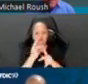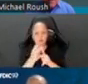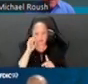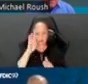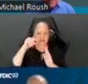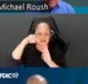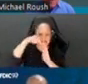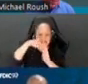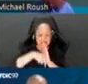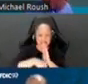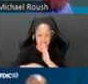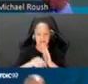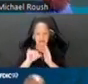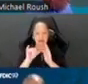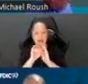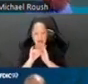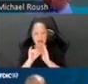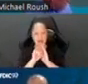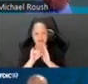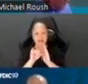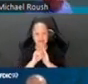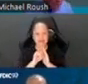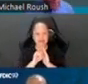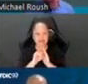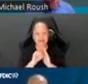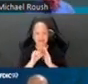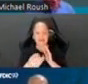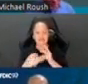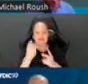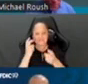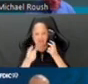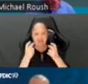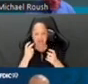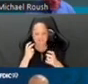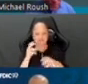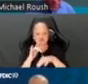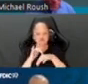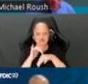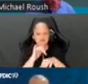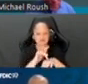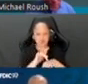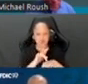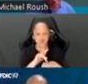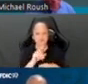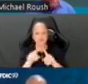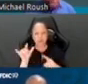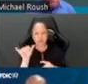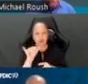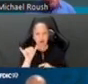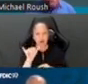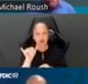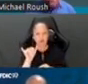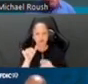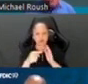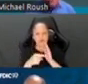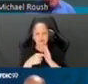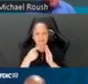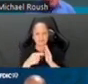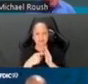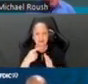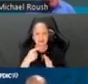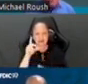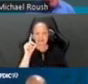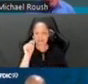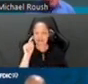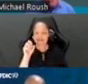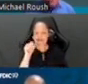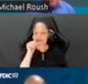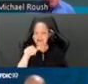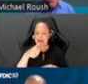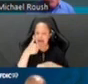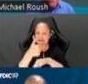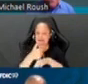the identity resources. Sometimes the date has not been set yet. Later on, this year